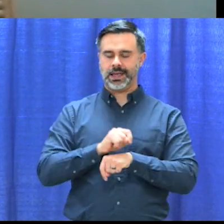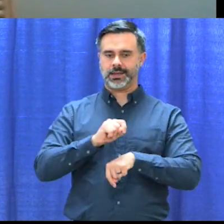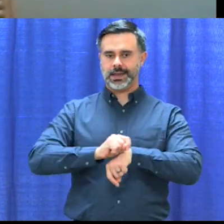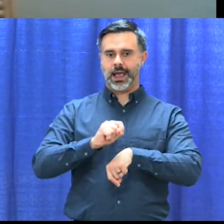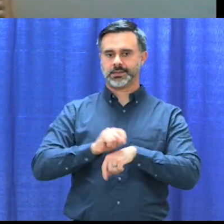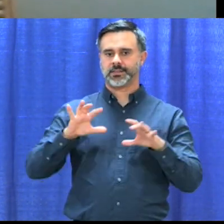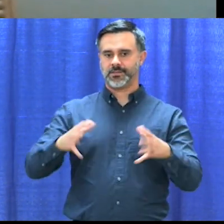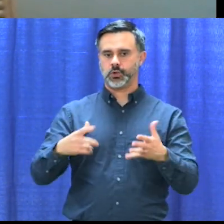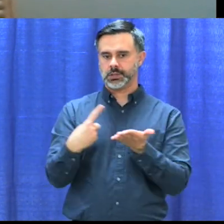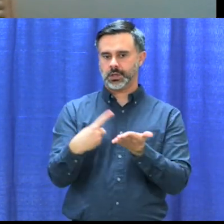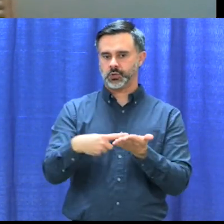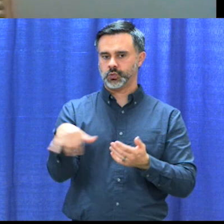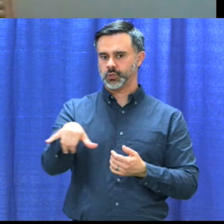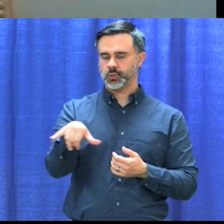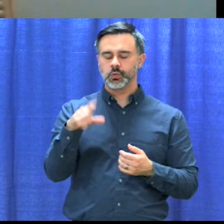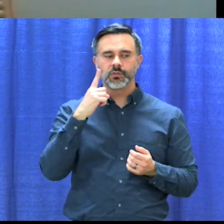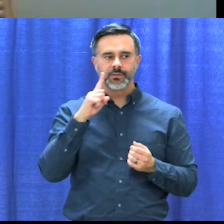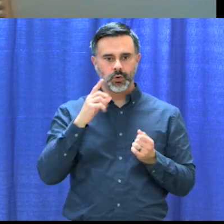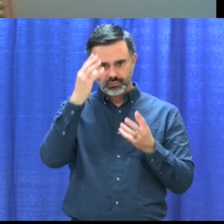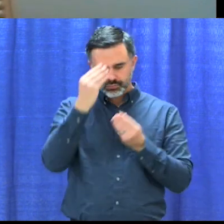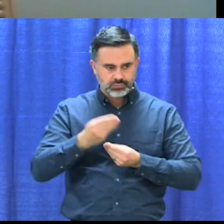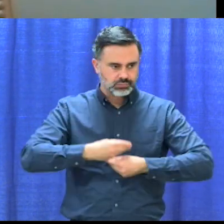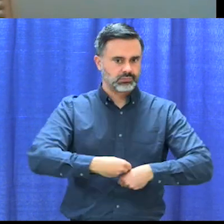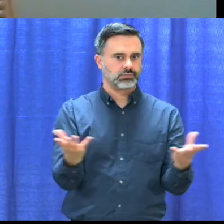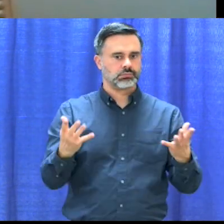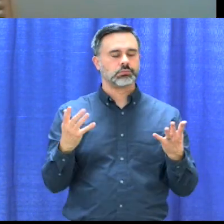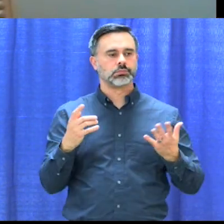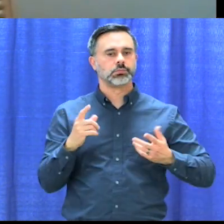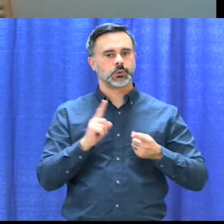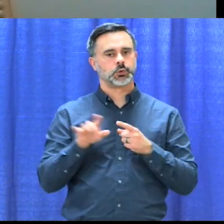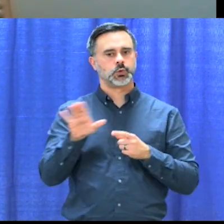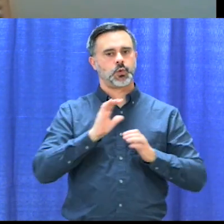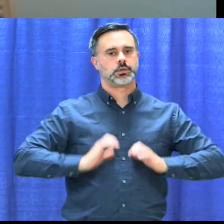as well for dissemination to your constituencies will continue to do that.